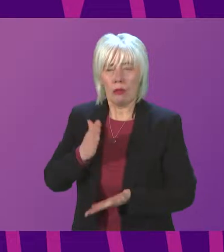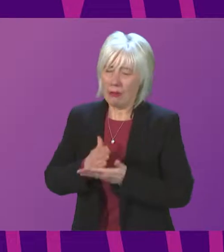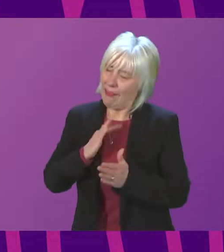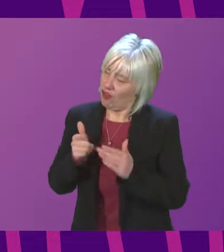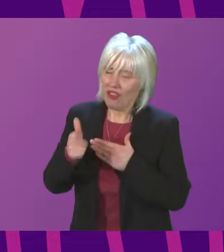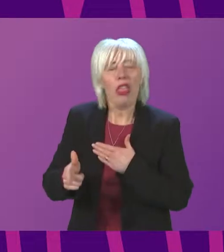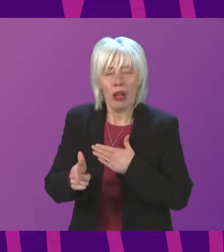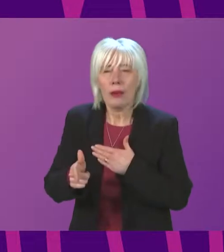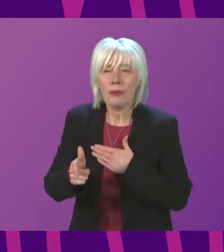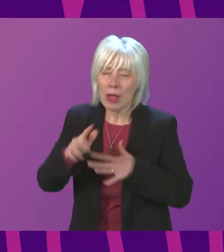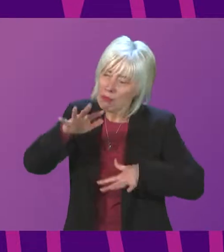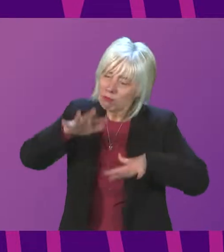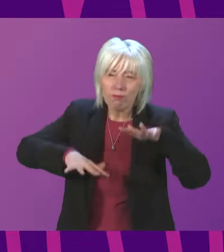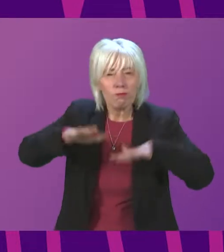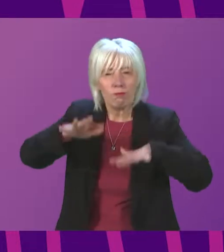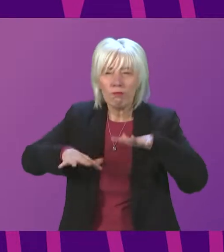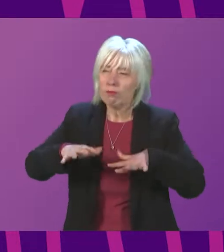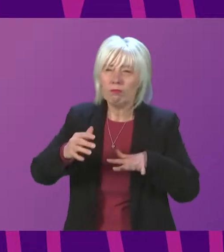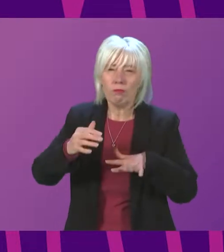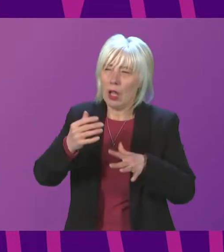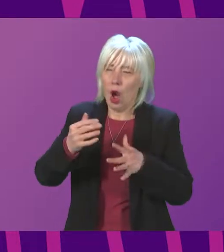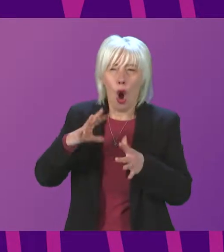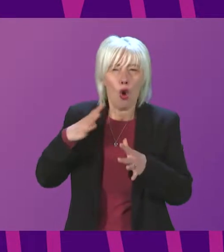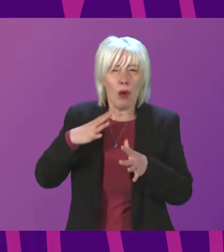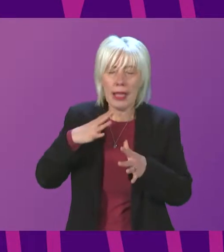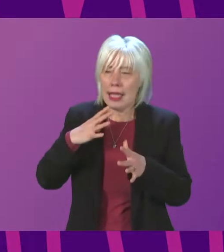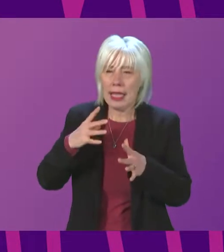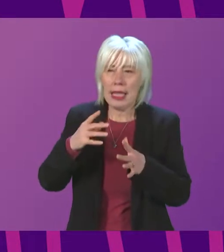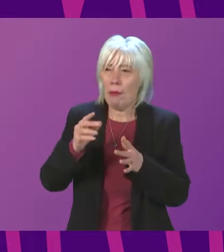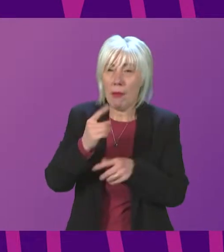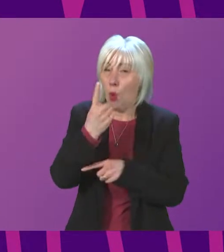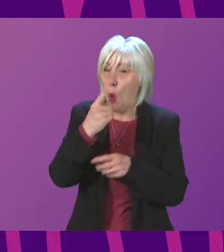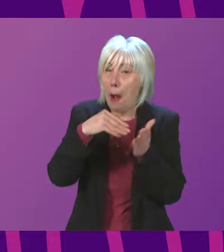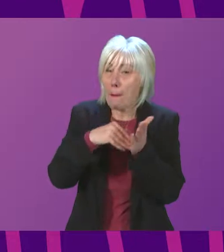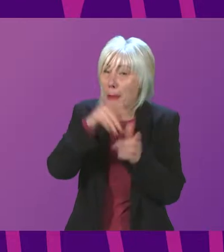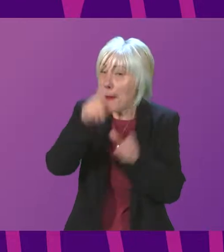The estimates are that we are getting rapidly close to 1 million people already having been